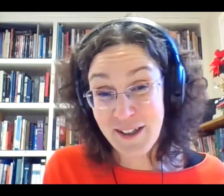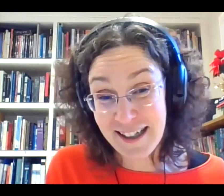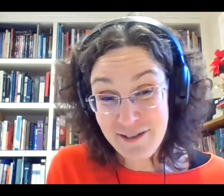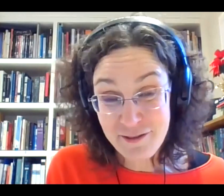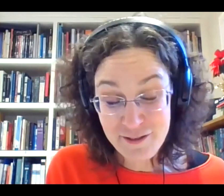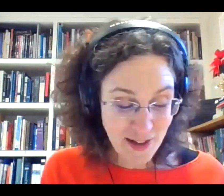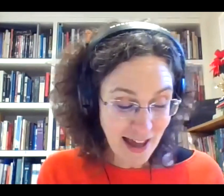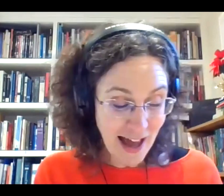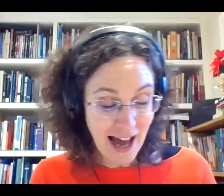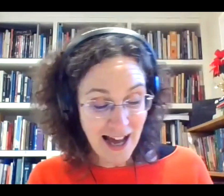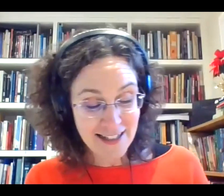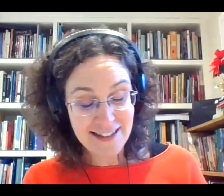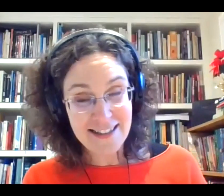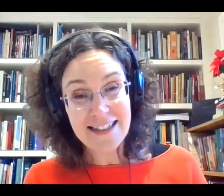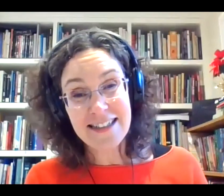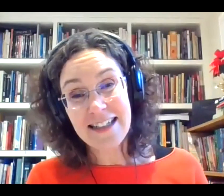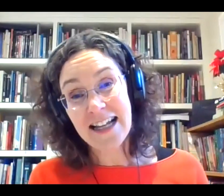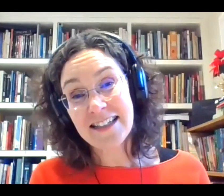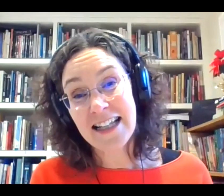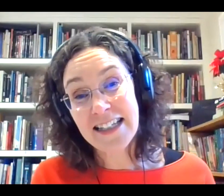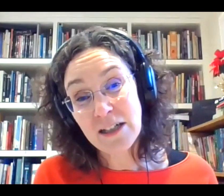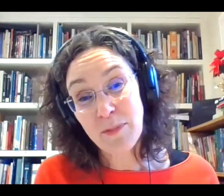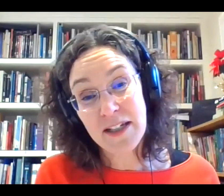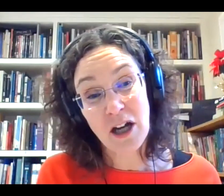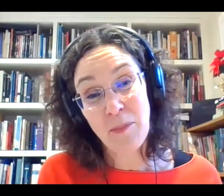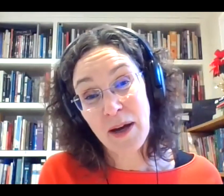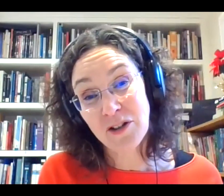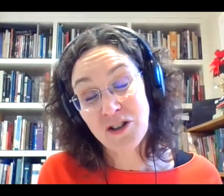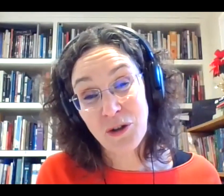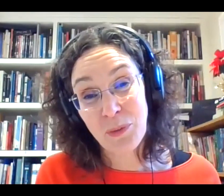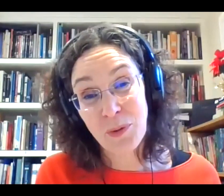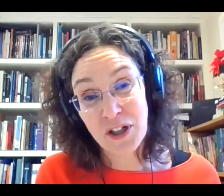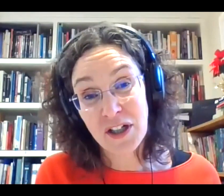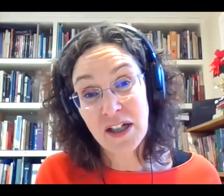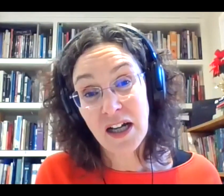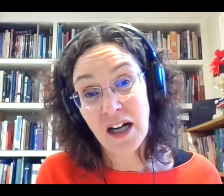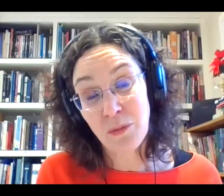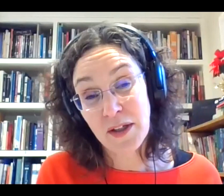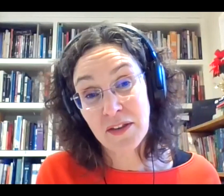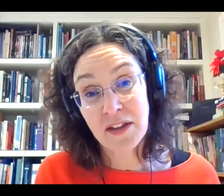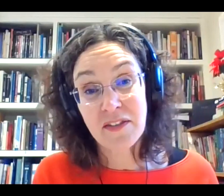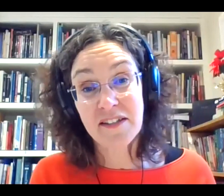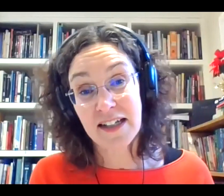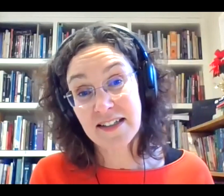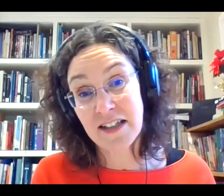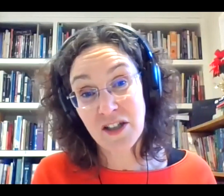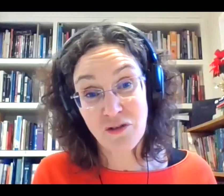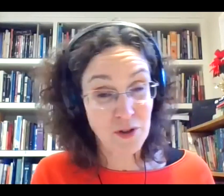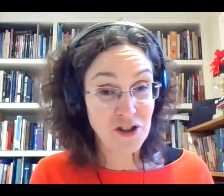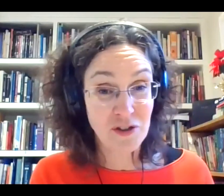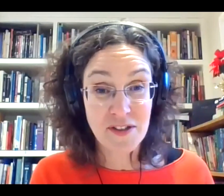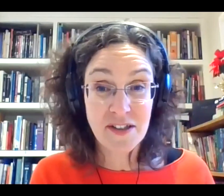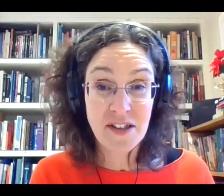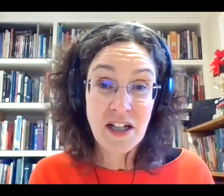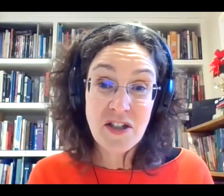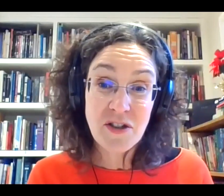your life, and to tell us a little bit about your work with the text that you've produced.